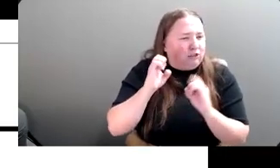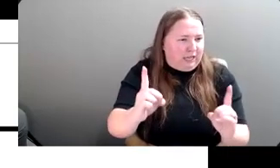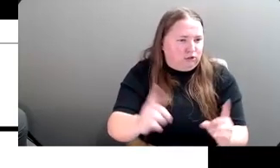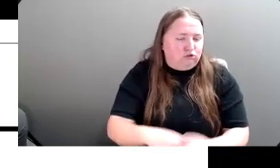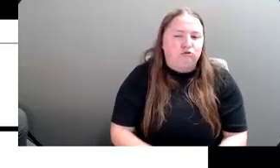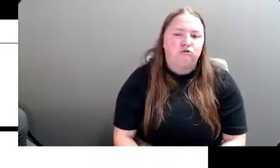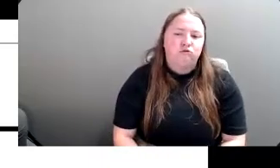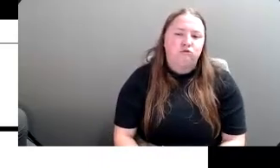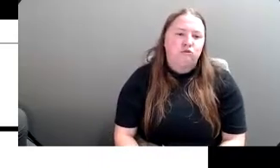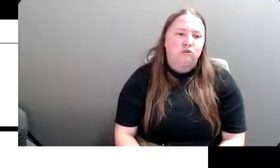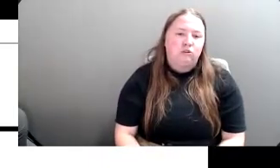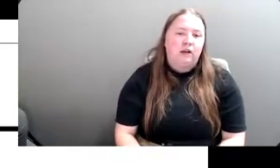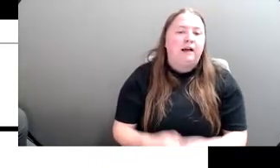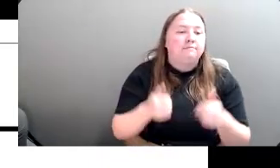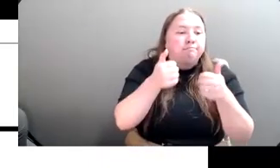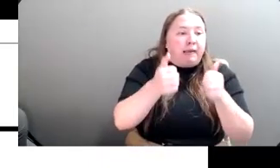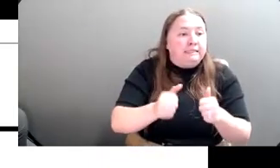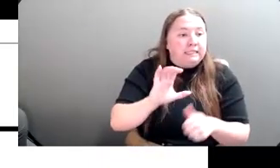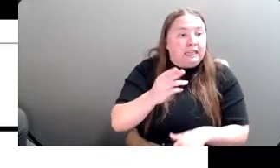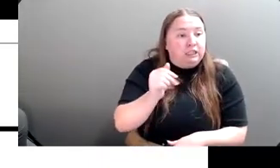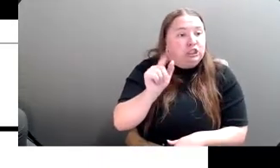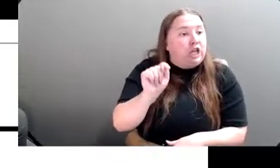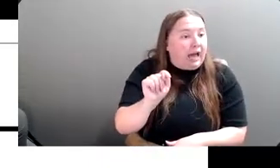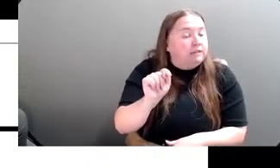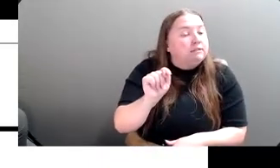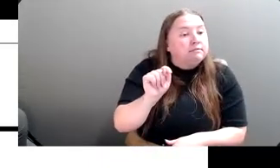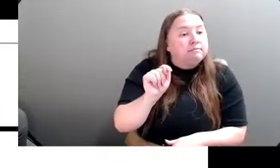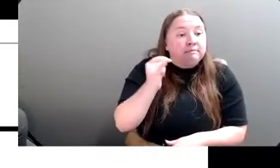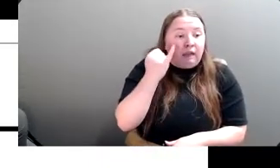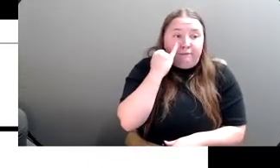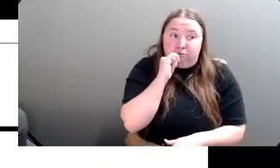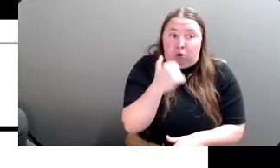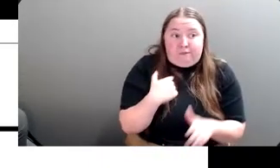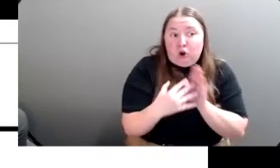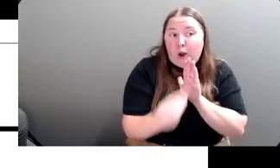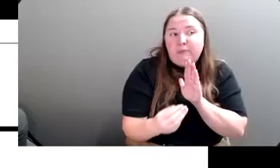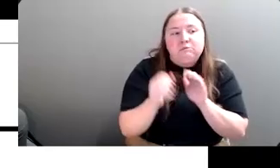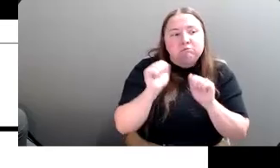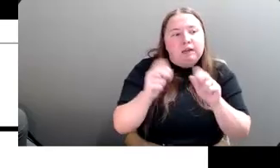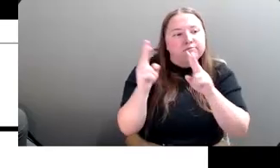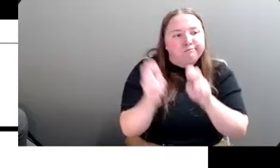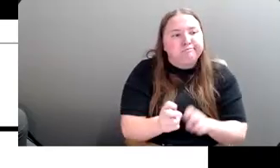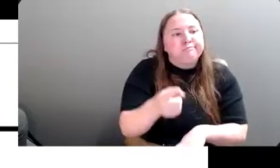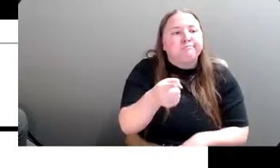I'm pasting in the chat, just in case you don't have a copy of the Fresno City College,